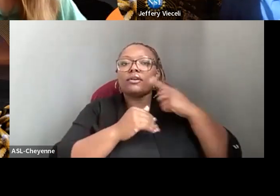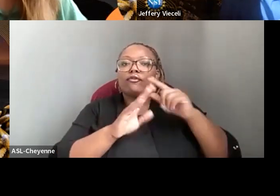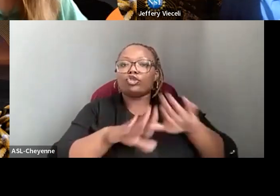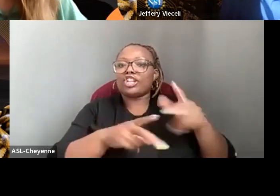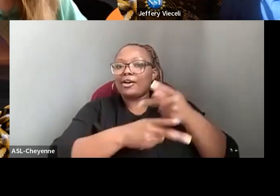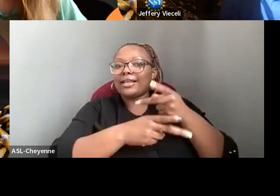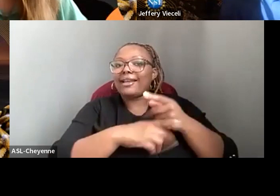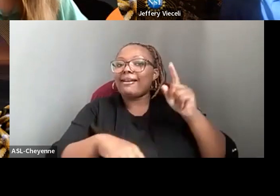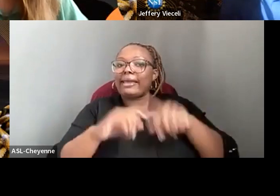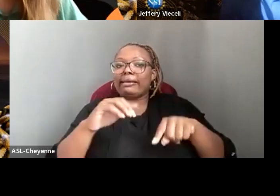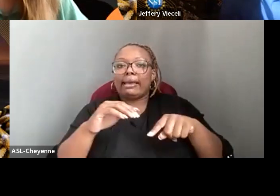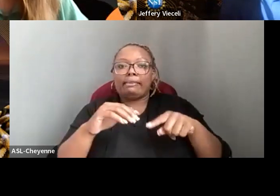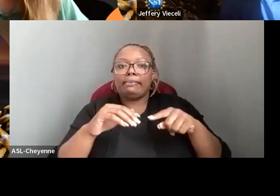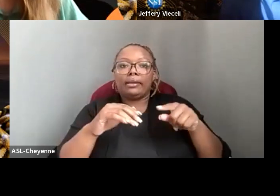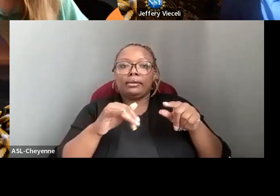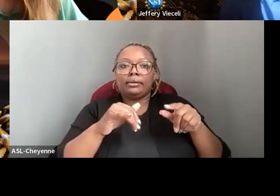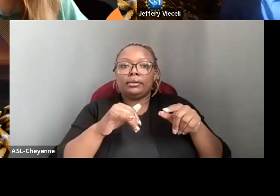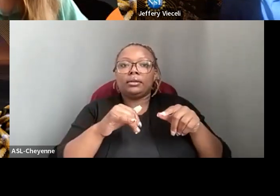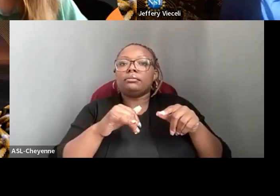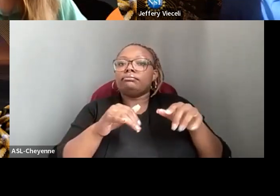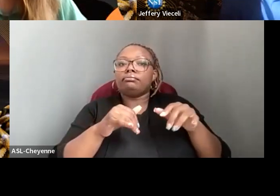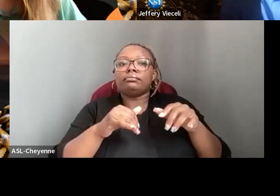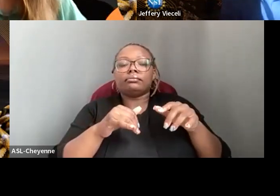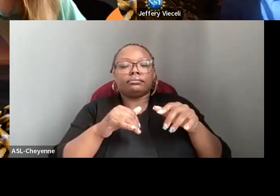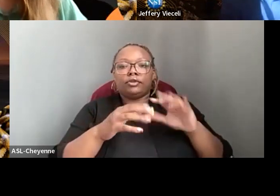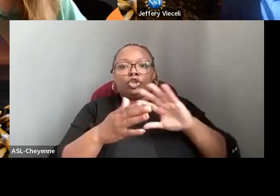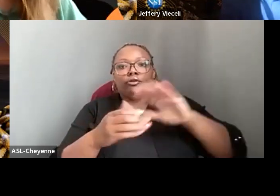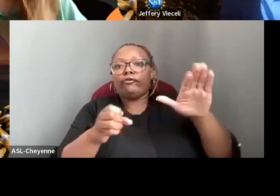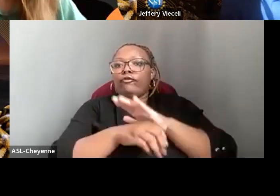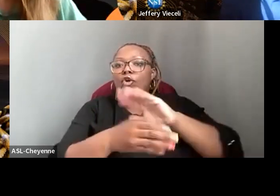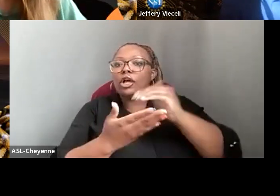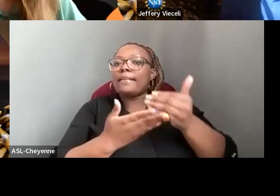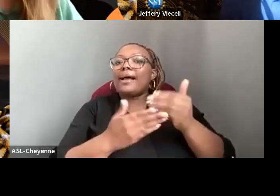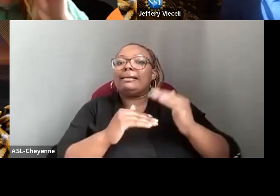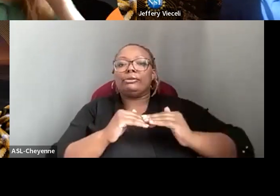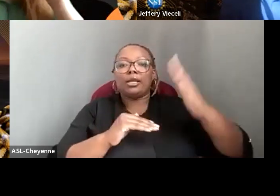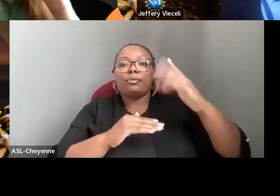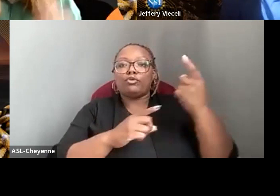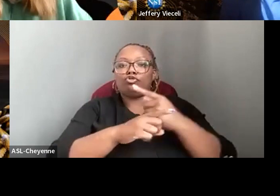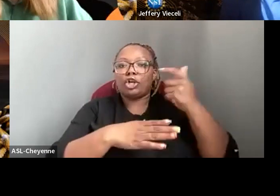It can't be just the whole childcare amount; it's something that is above the regular cost.